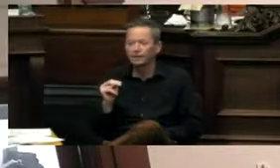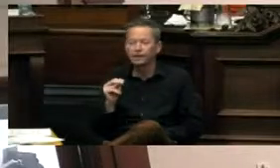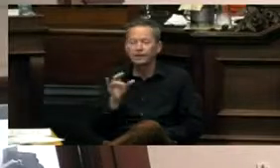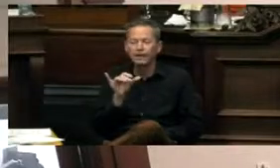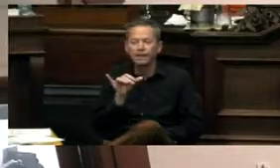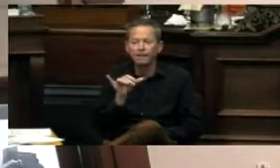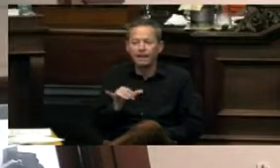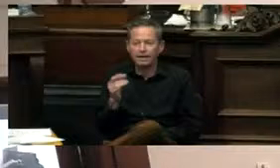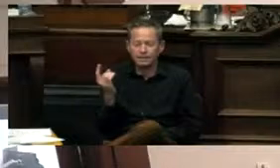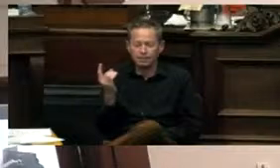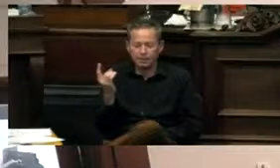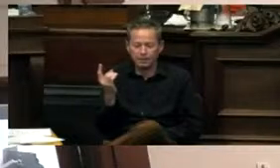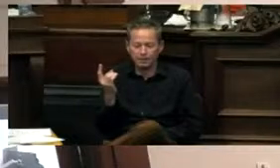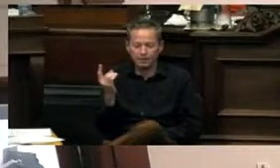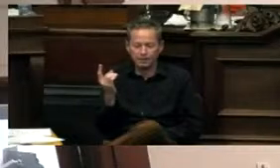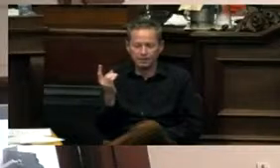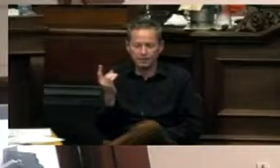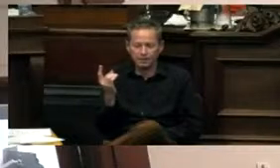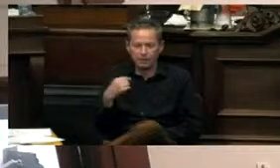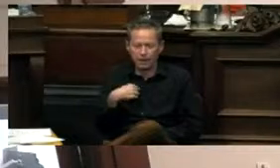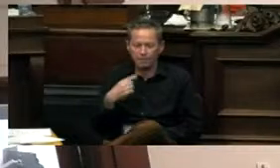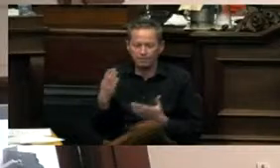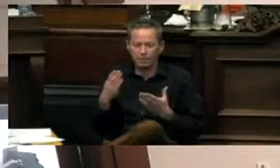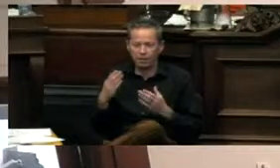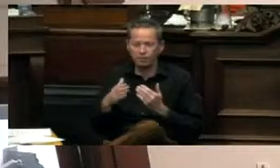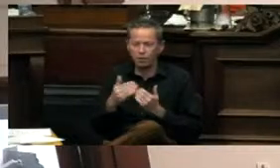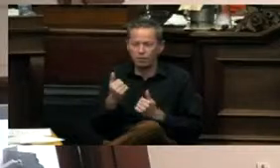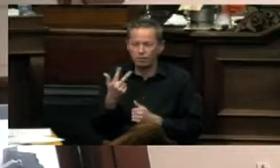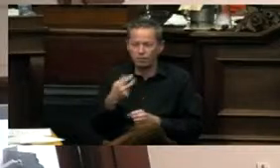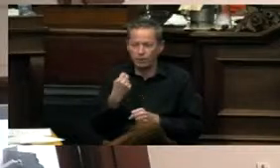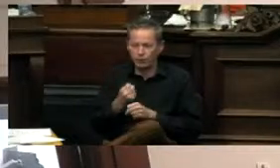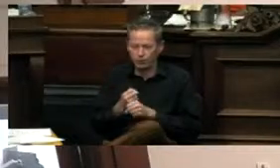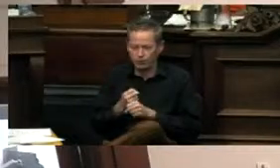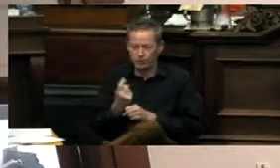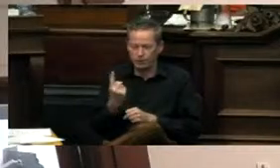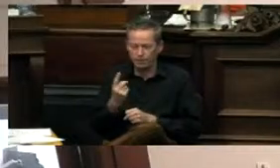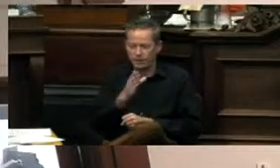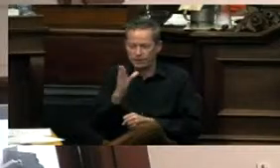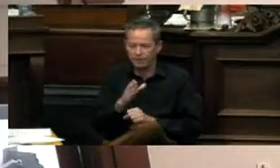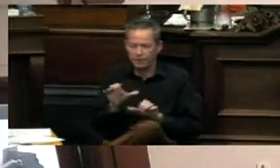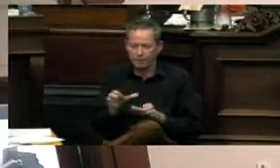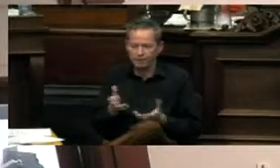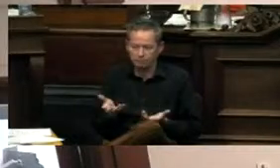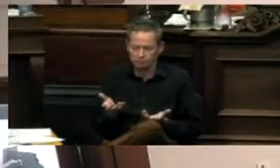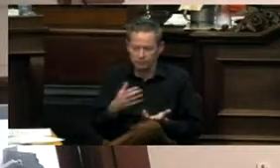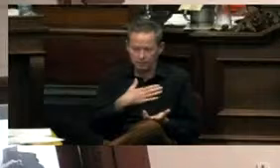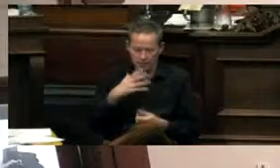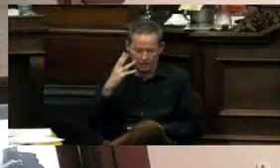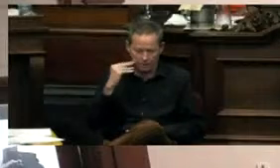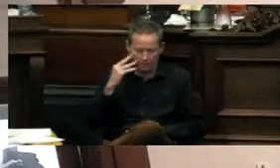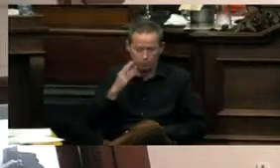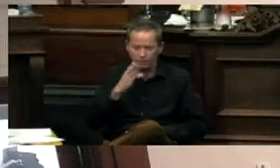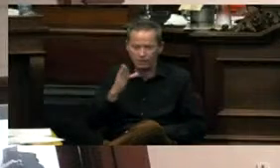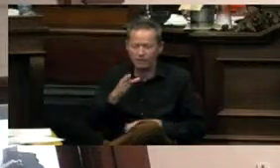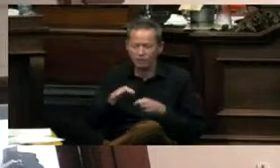Sorry about that. I'm moving quickly. Council member Martin. Yes. So this is something that